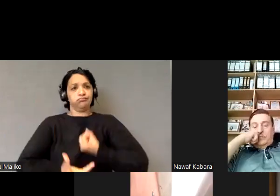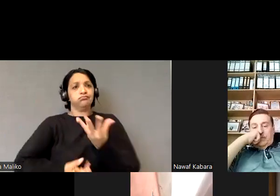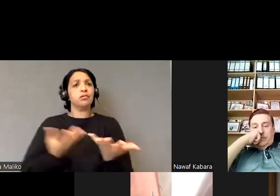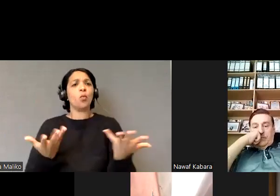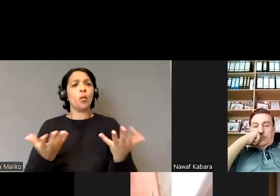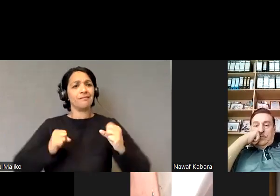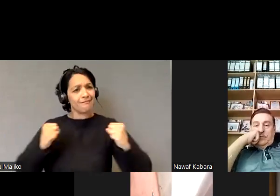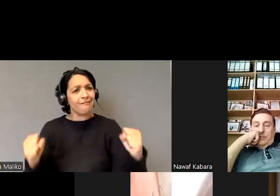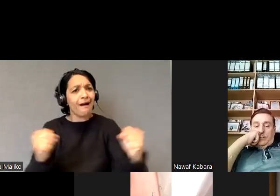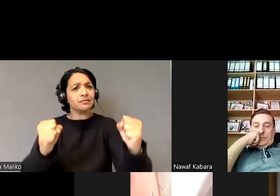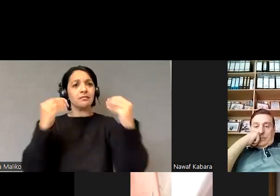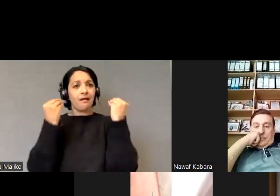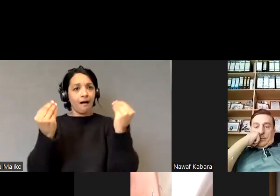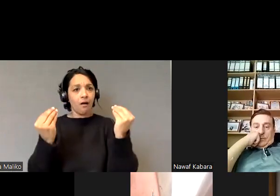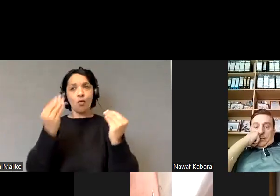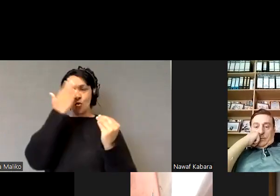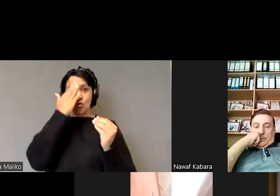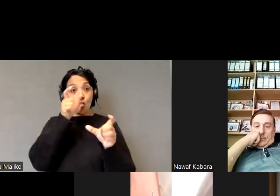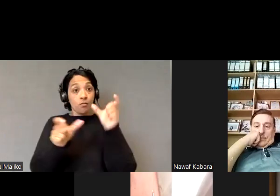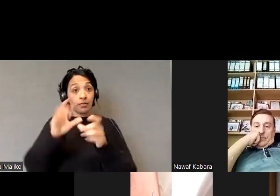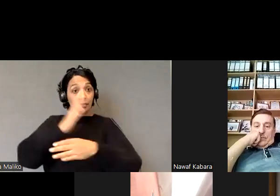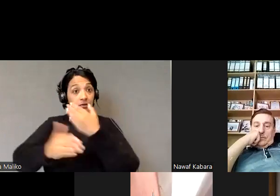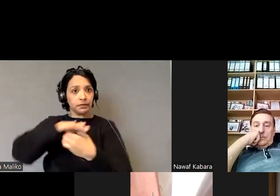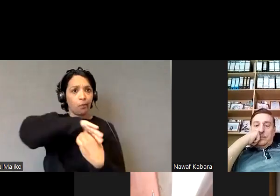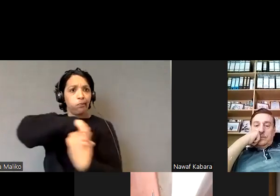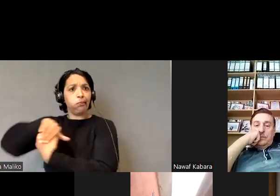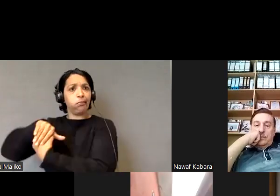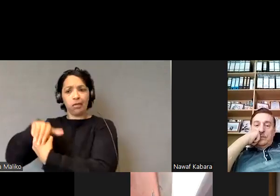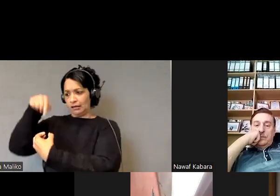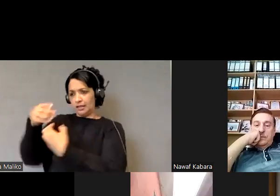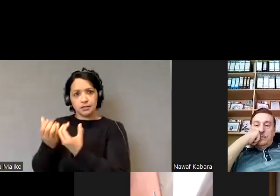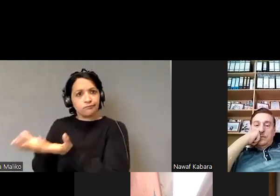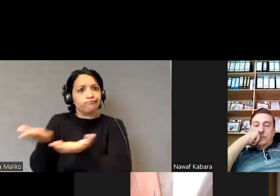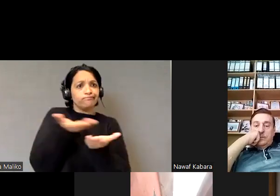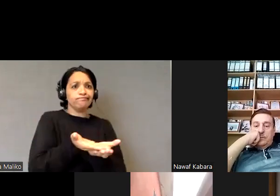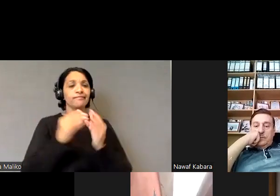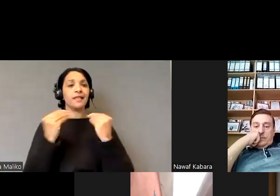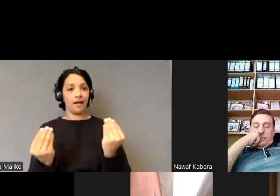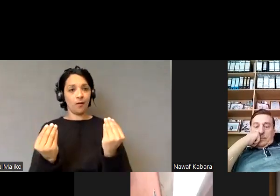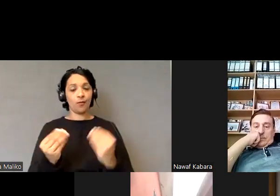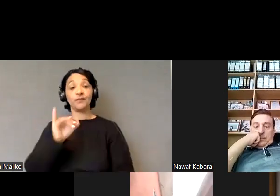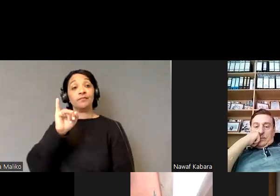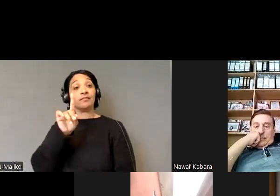to Break the Cycle of Exclusion. This event has been organized by the International Disability Alliance.